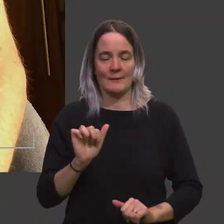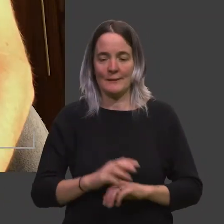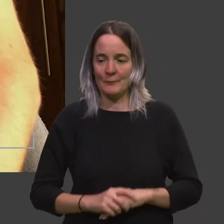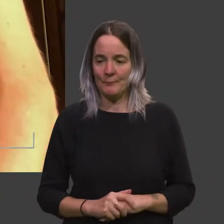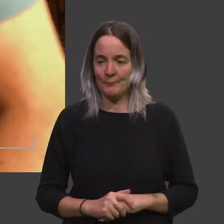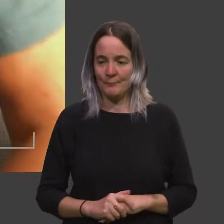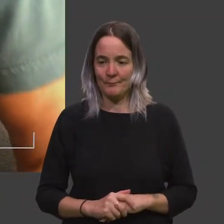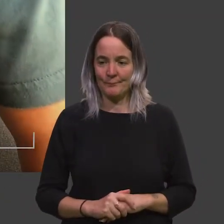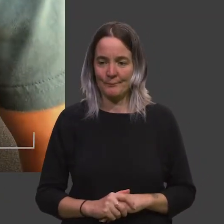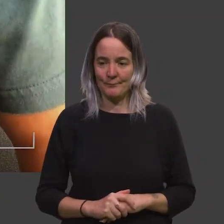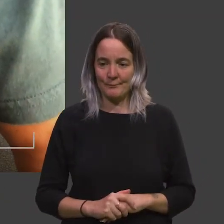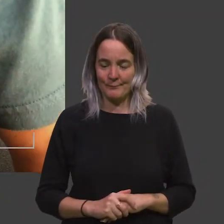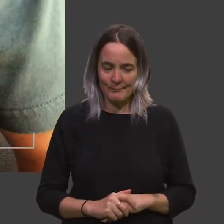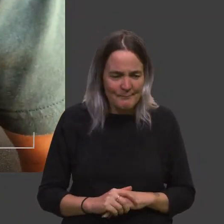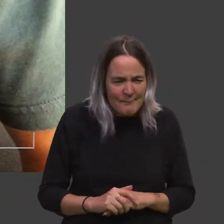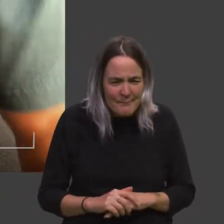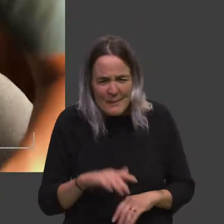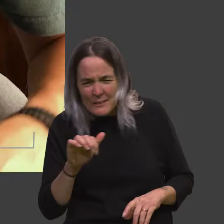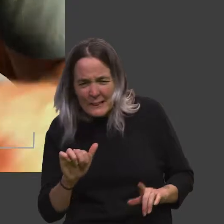Can you see me?